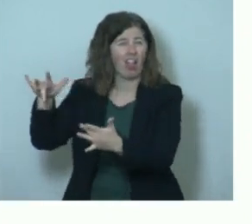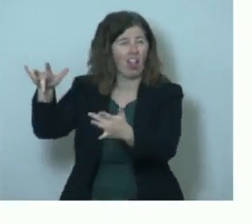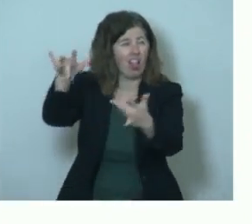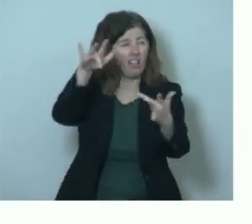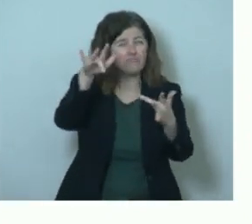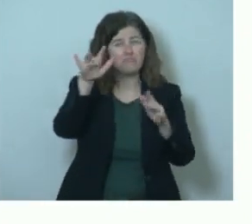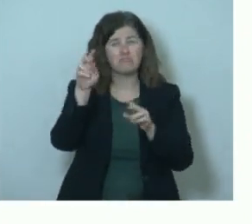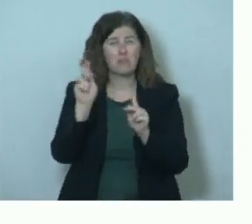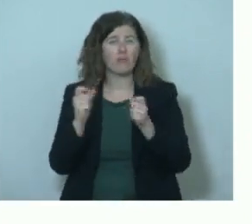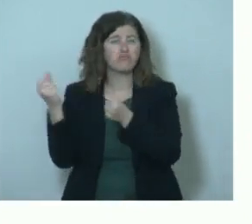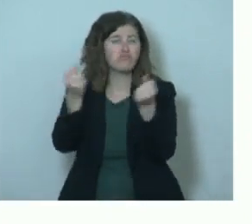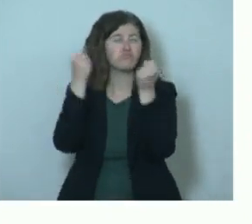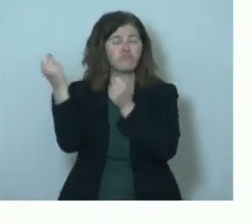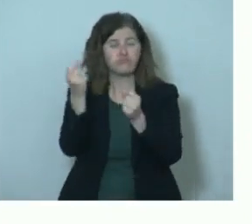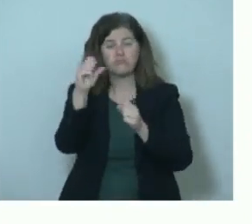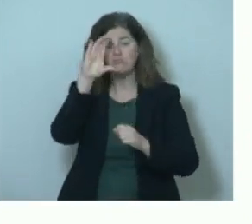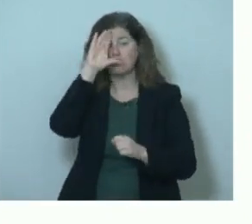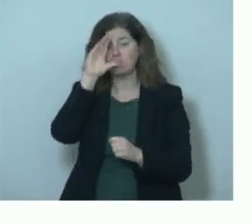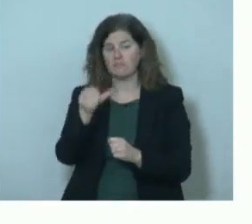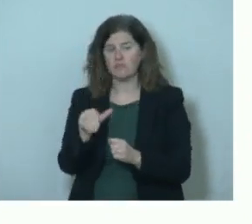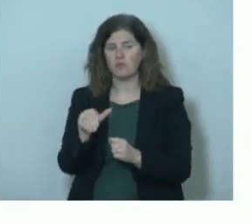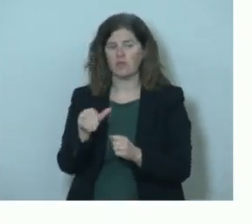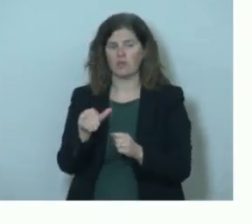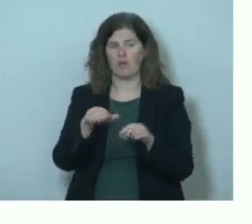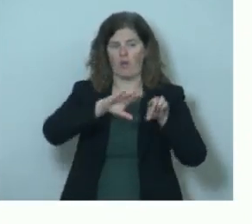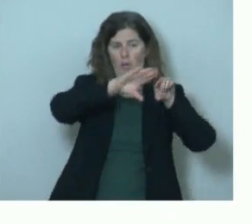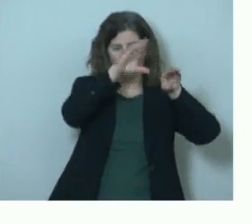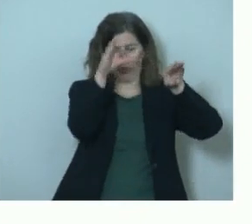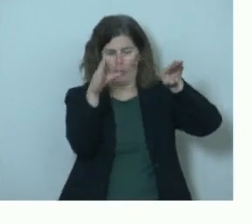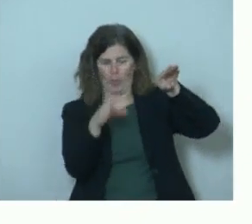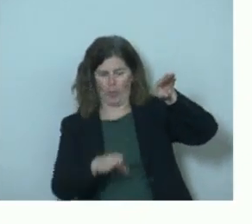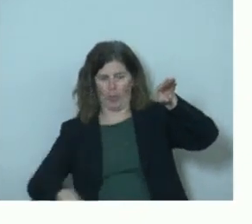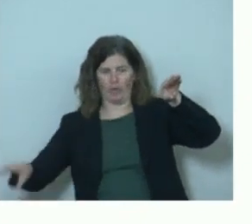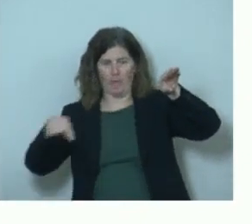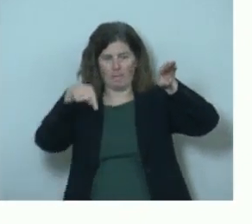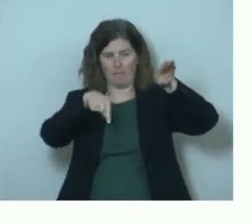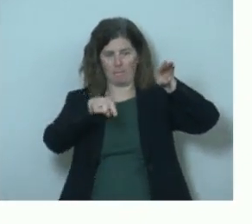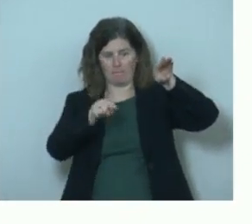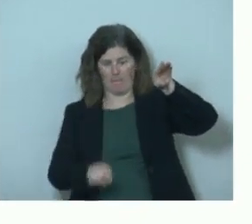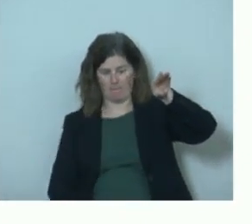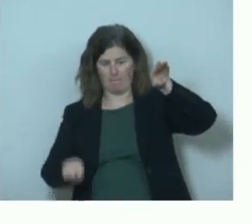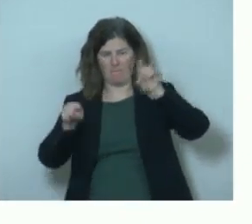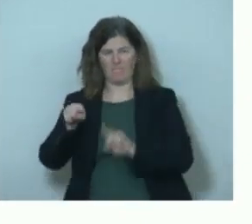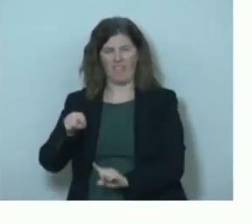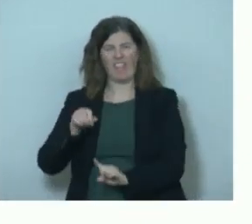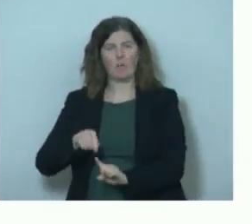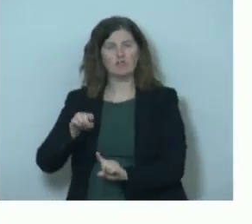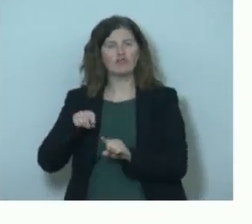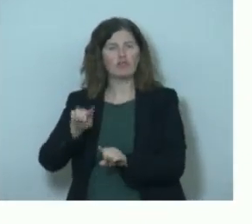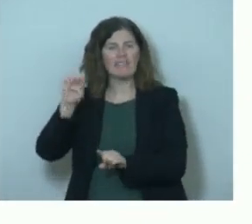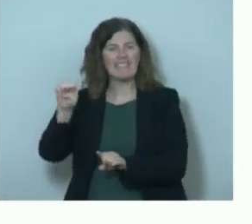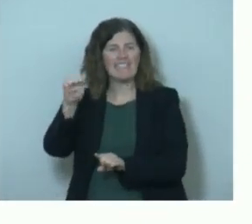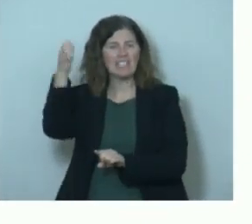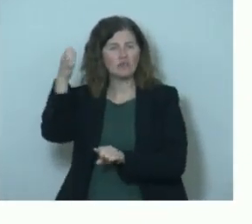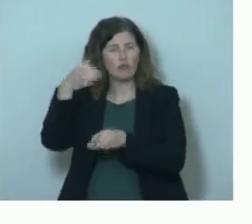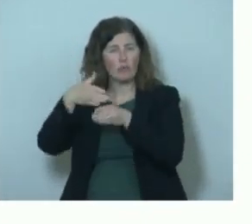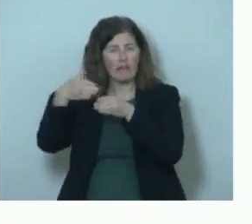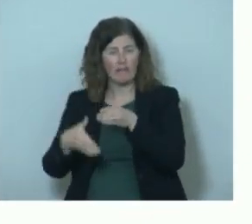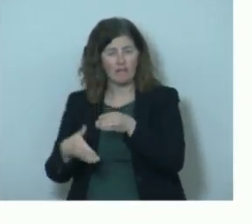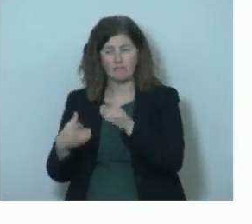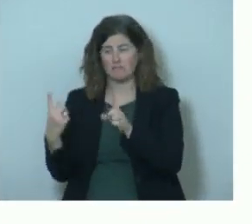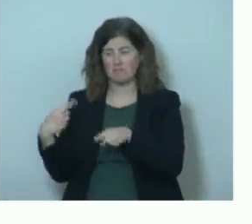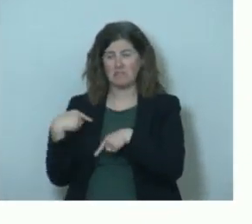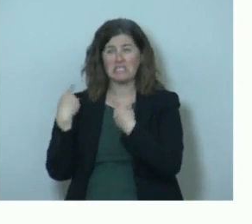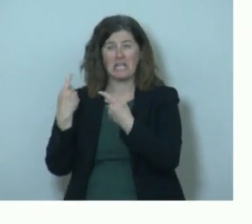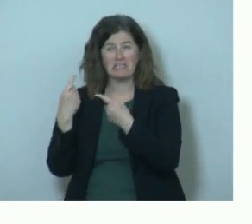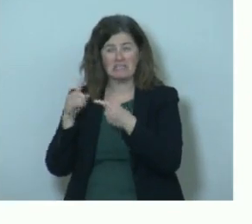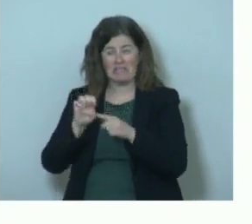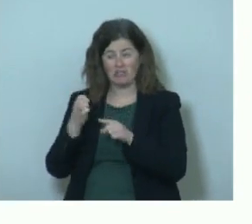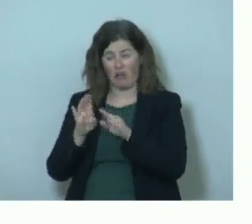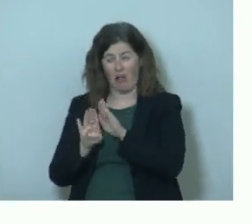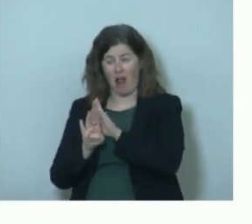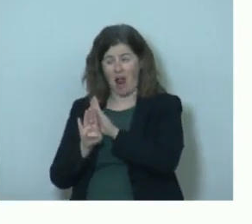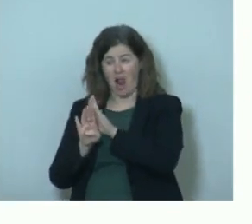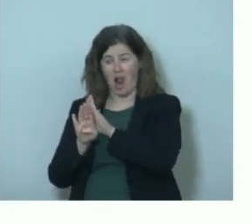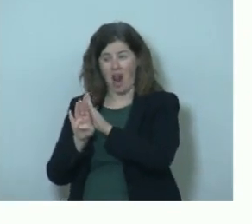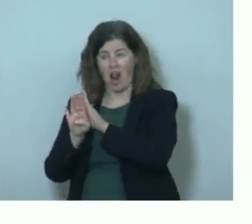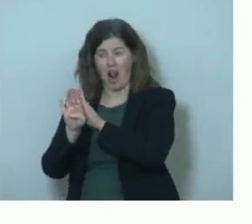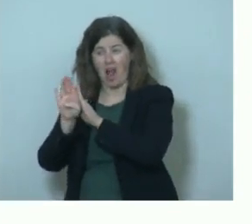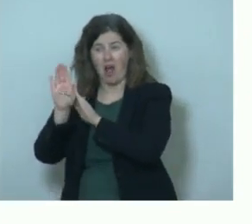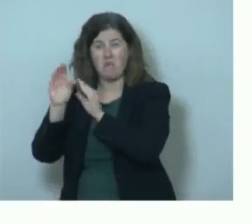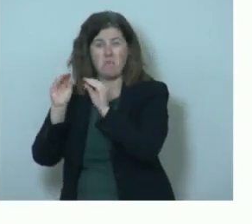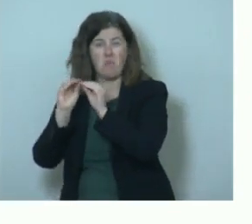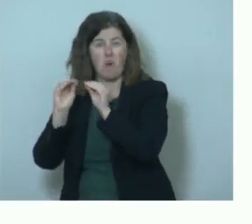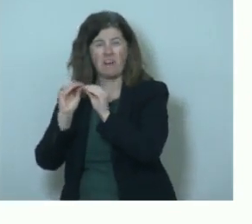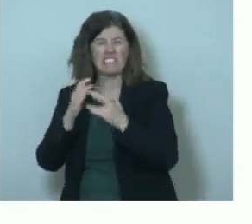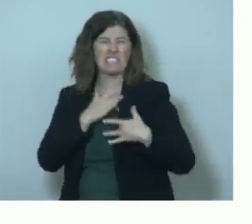A BETTER POSITION THAN MOST STATES GUIDE FOR NEW MEXICO, WE HAD A LOW POINT THE BOTTOM SPIKE WAS EASTER.